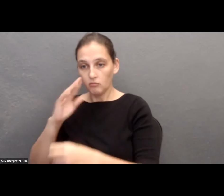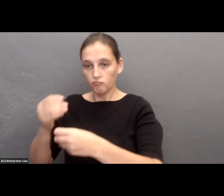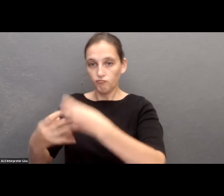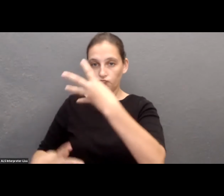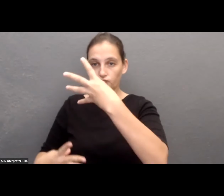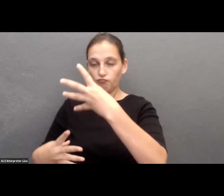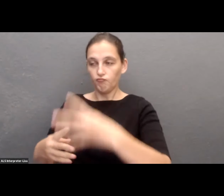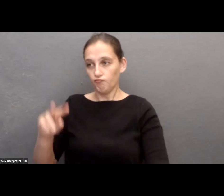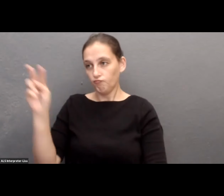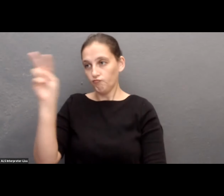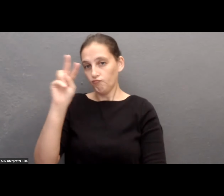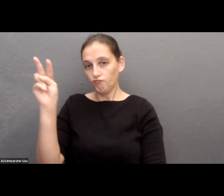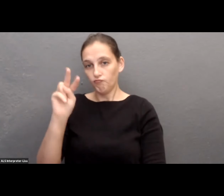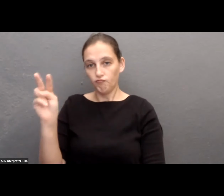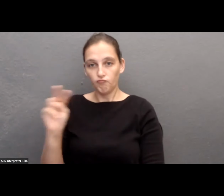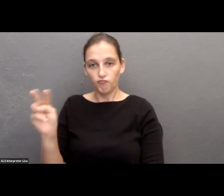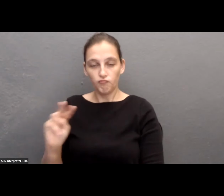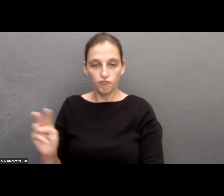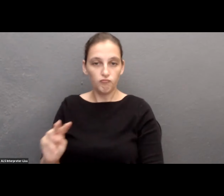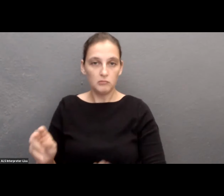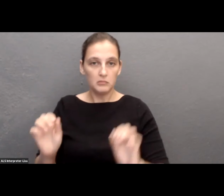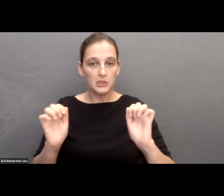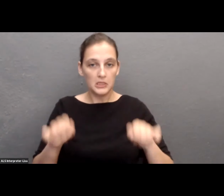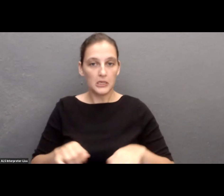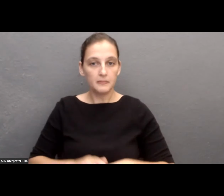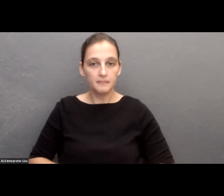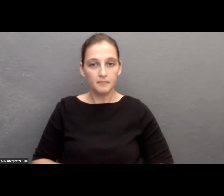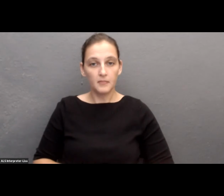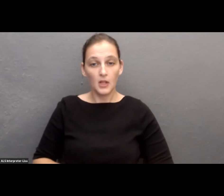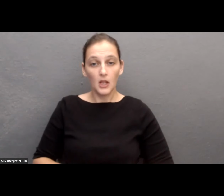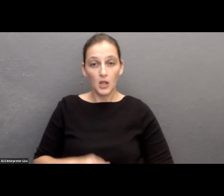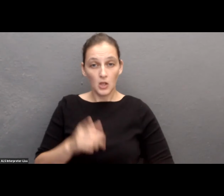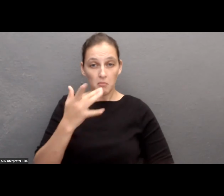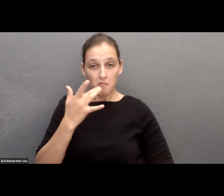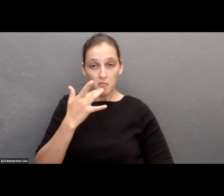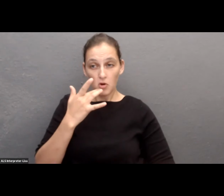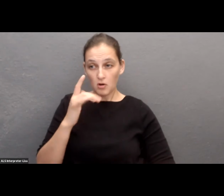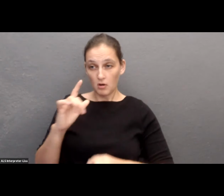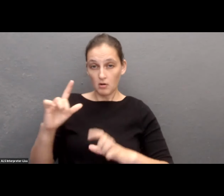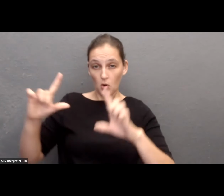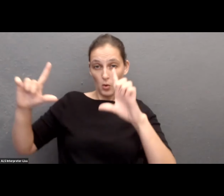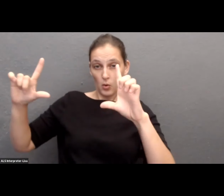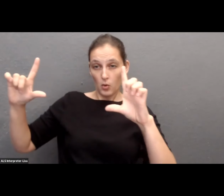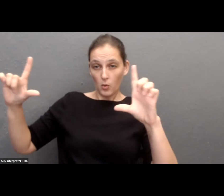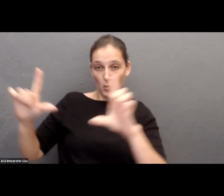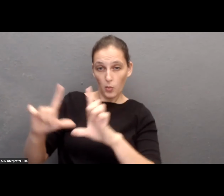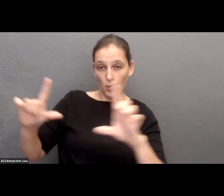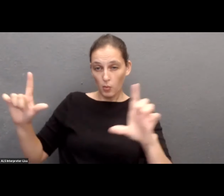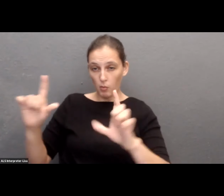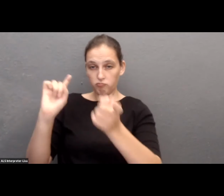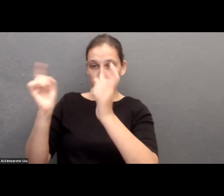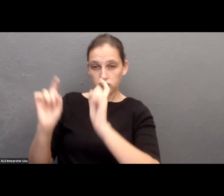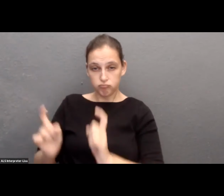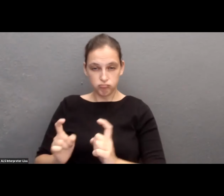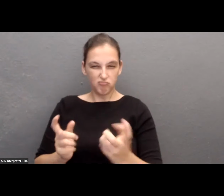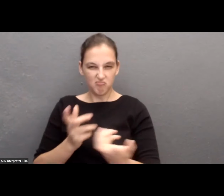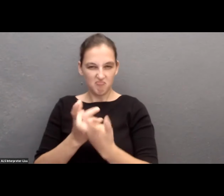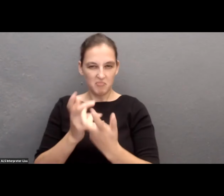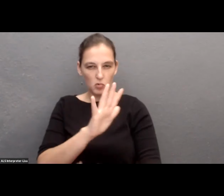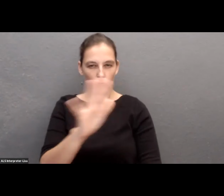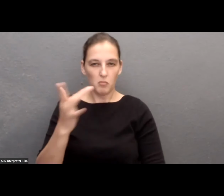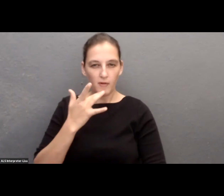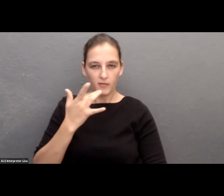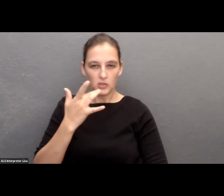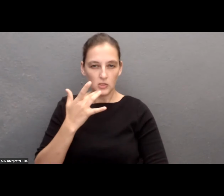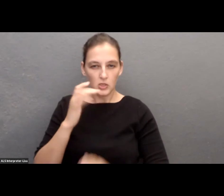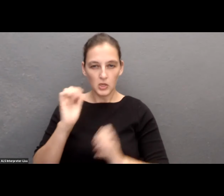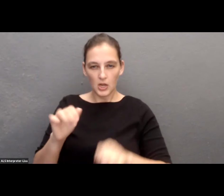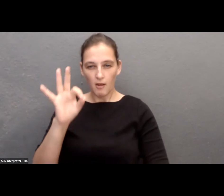adjust the stream text web page any way you want, by increasing the fonts or changing